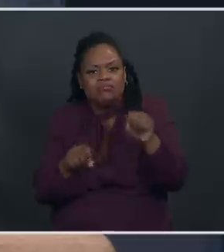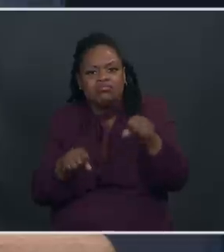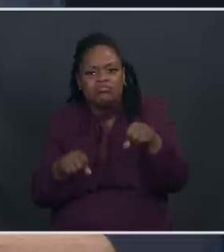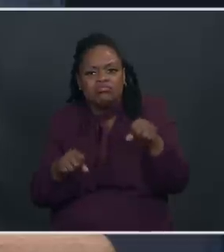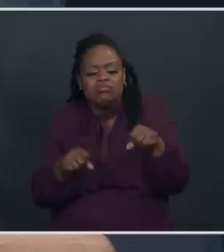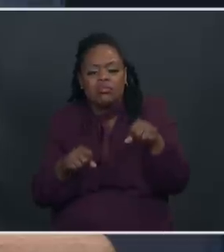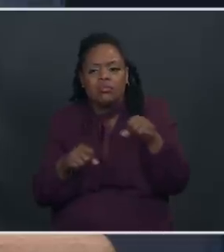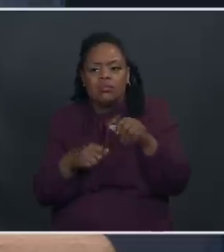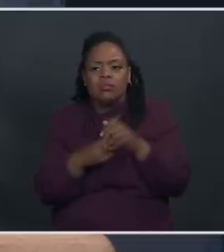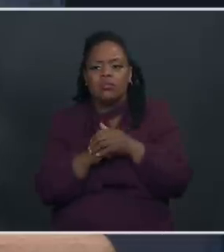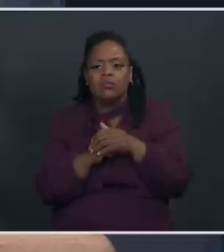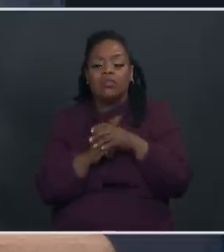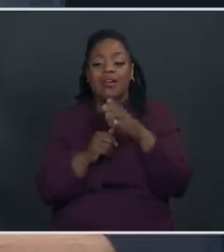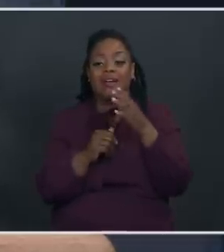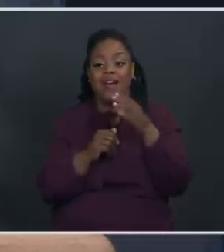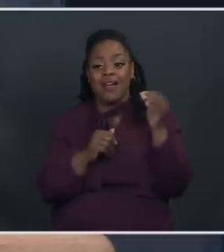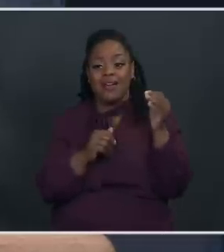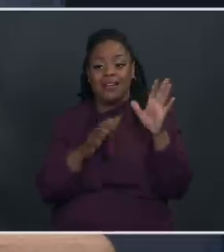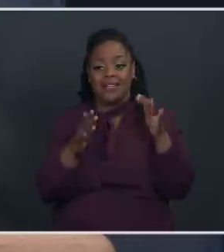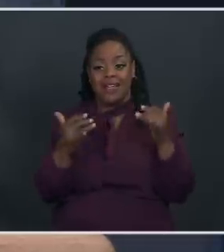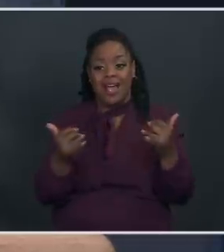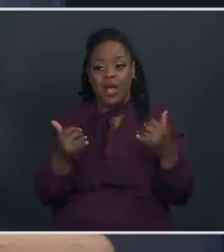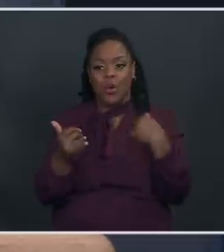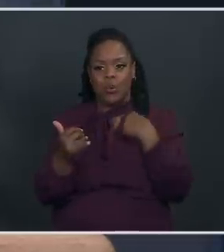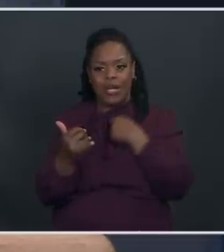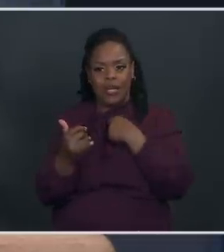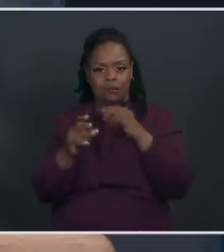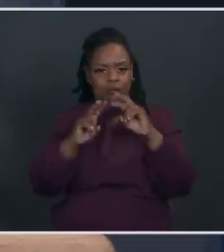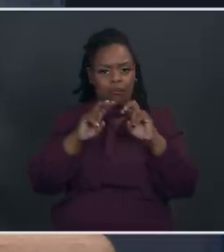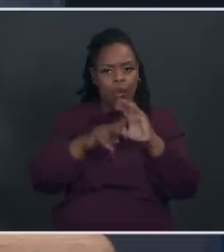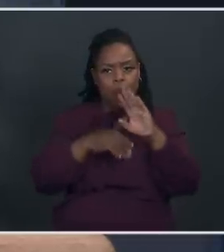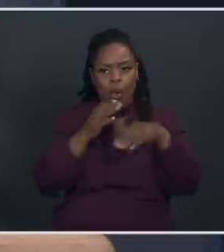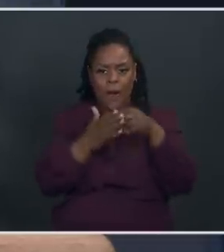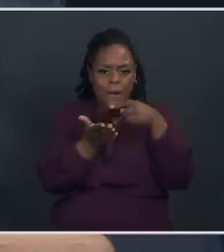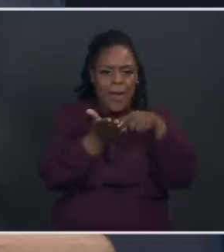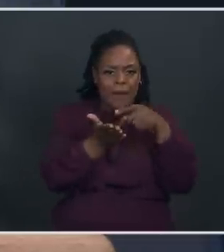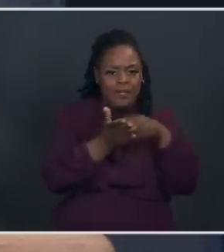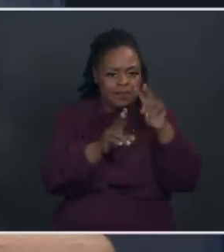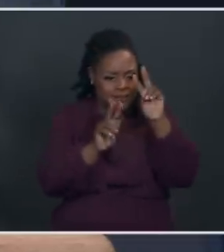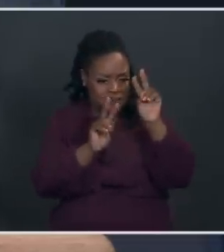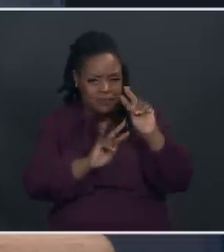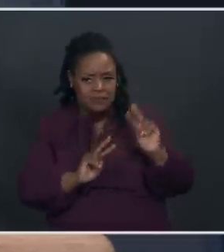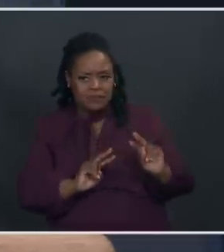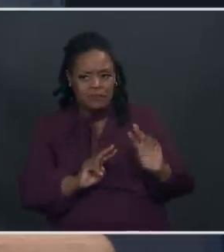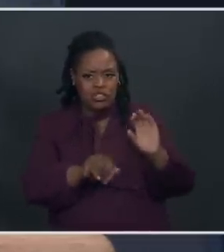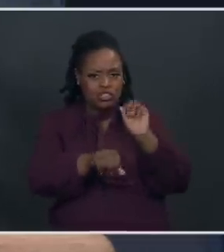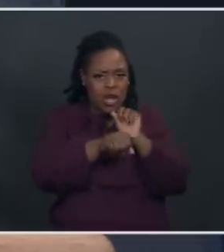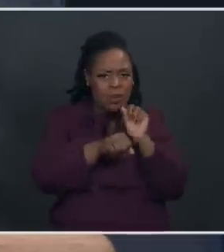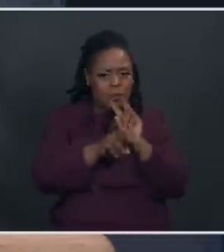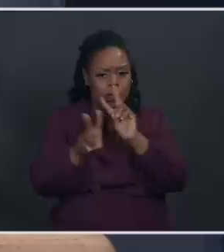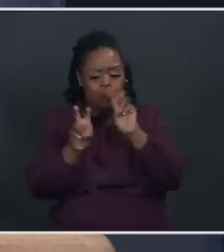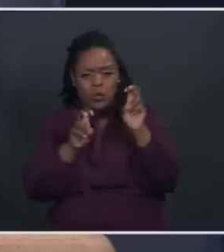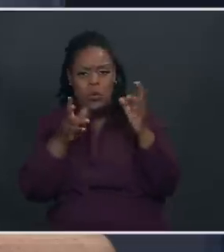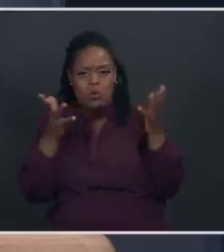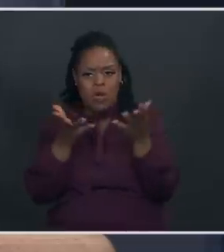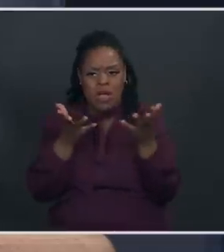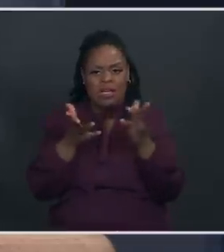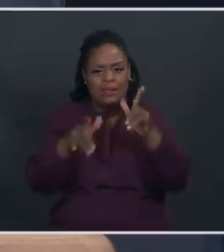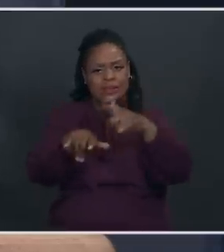to look at the royalty issues, look at the job growth opportunities, look at a variety of things to make sure that public lands